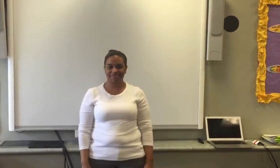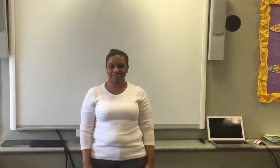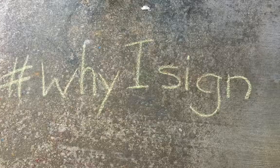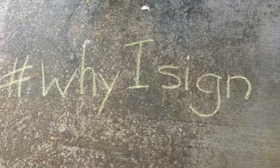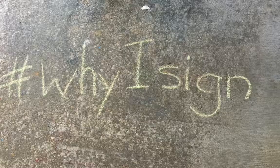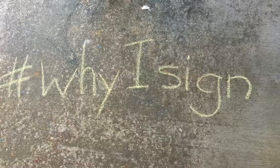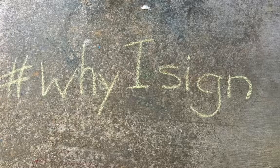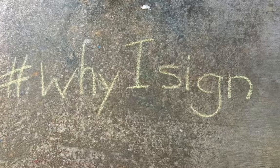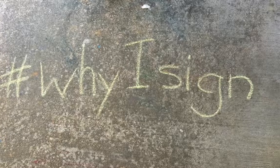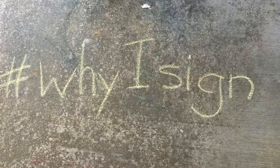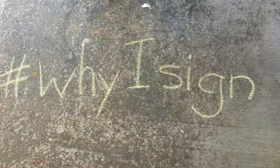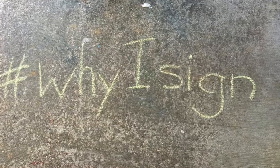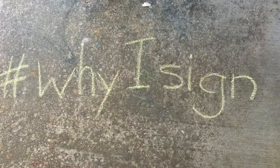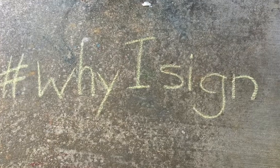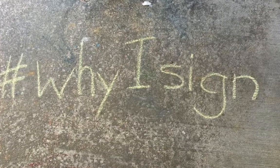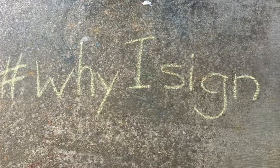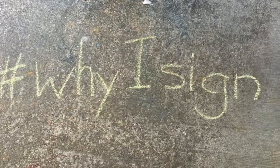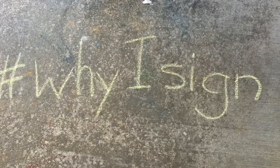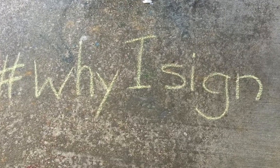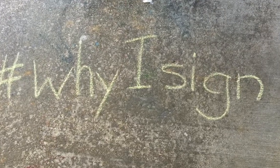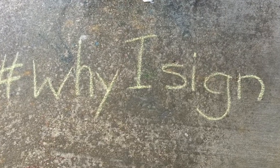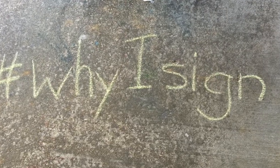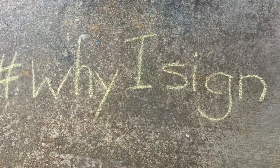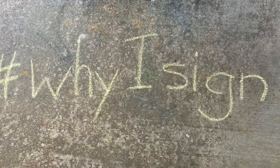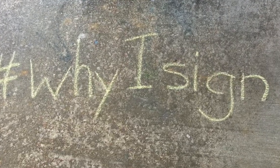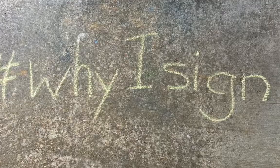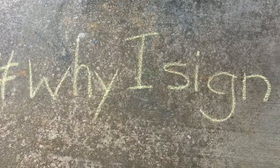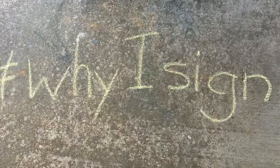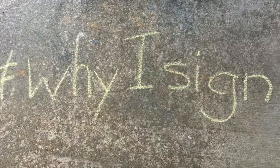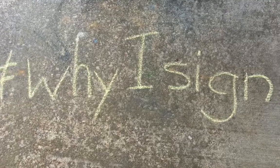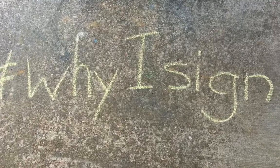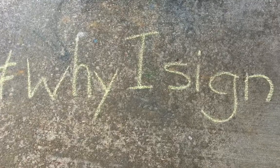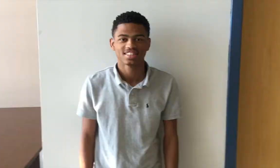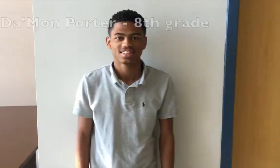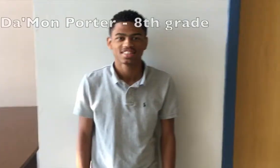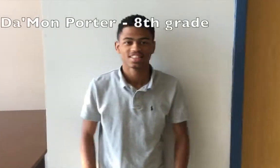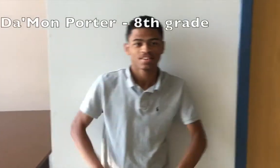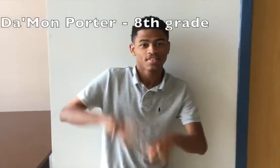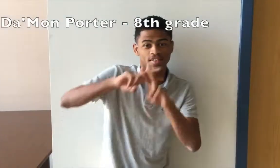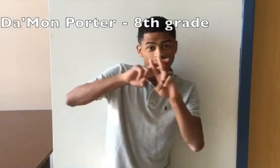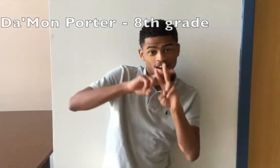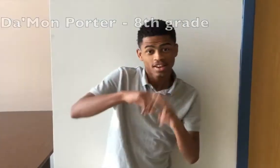I sign because my whole family is deaf, so we use ASL together.